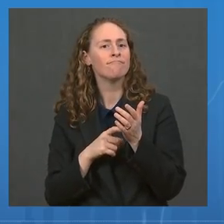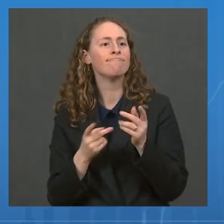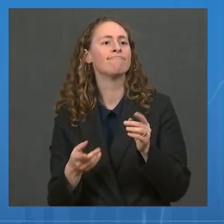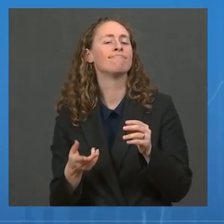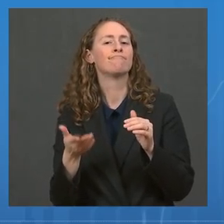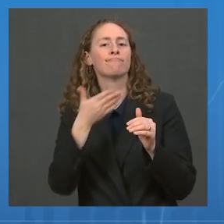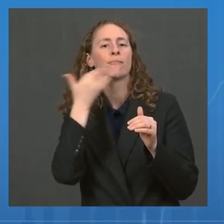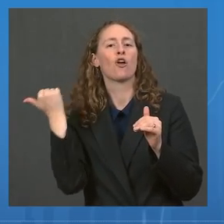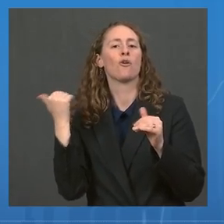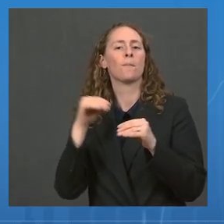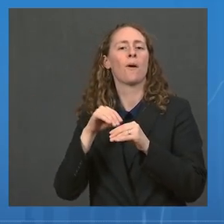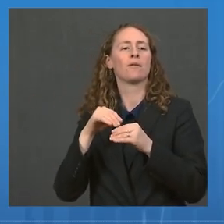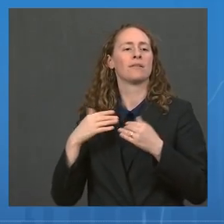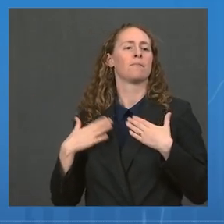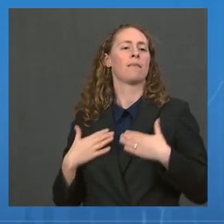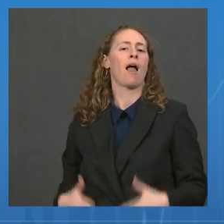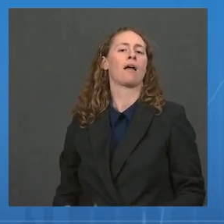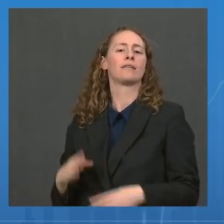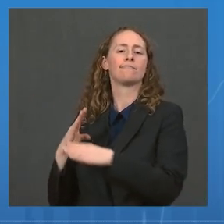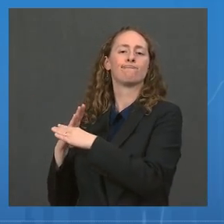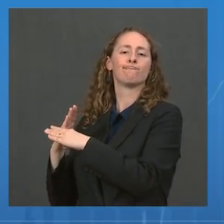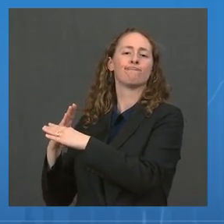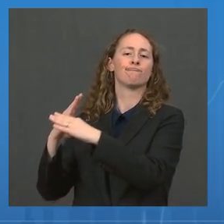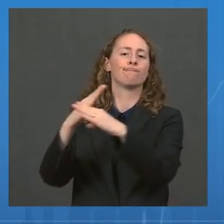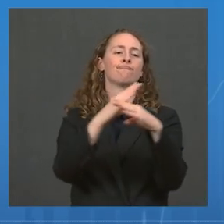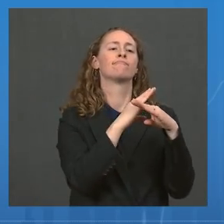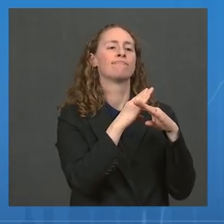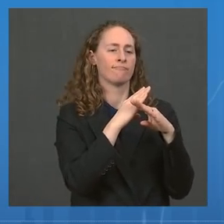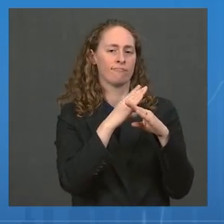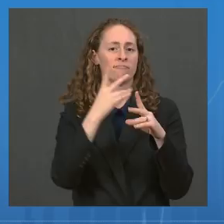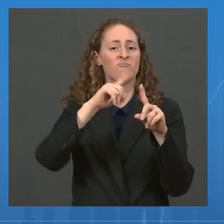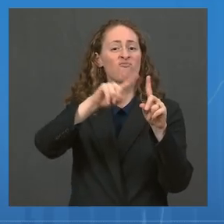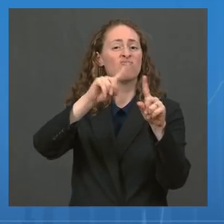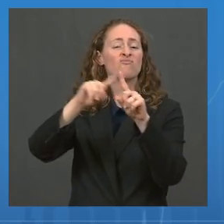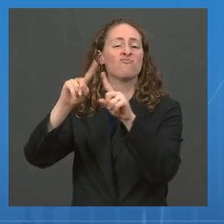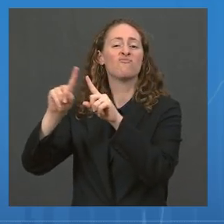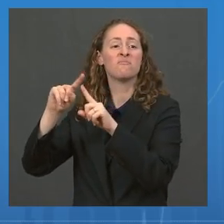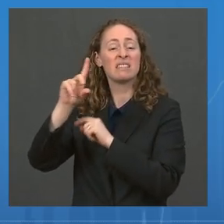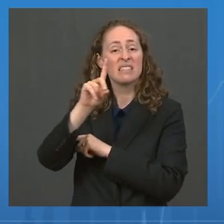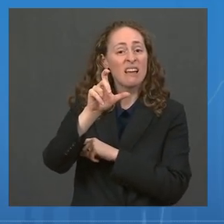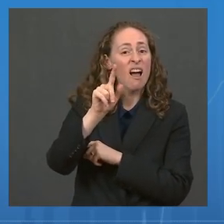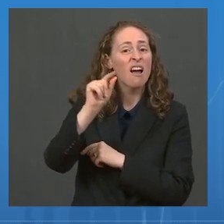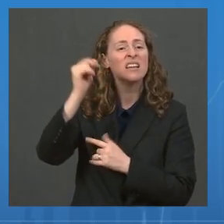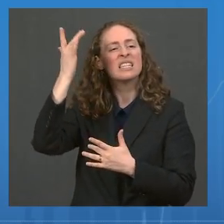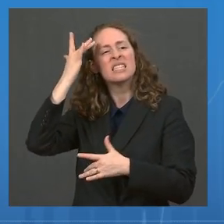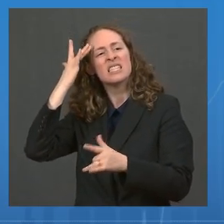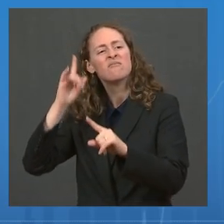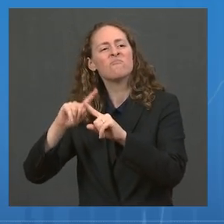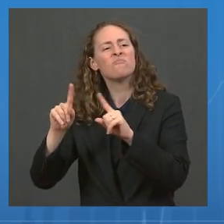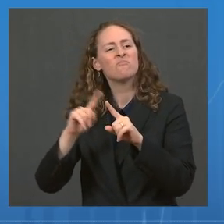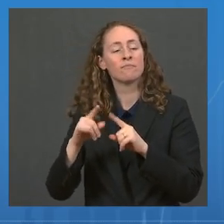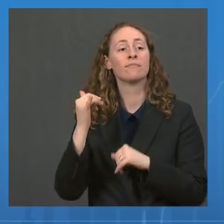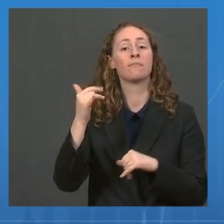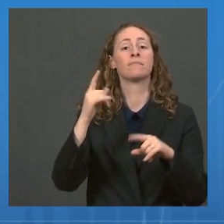against confirmed infection in the booster group compared with the non-booster group.